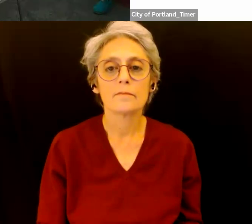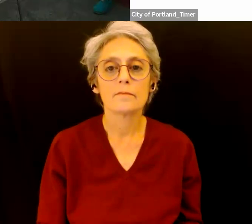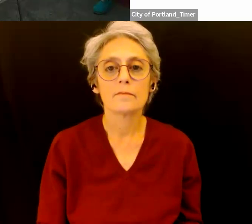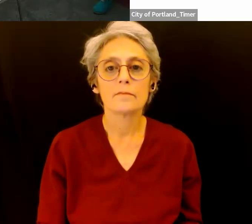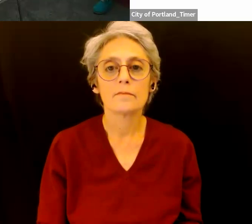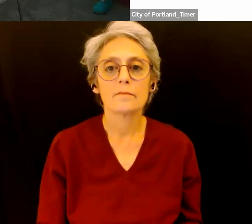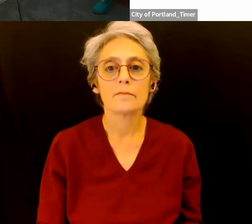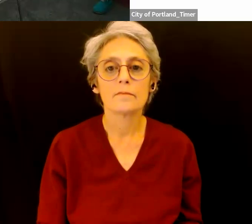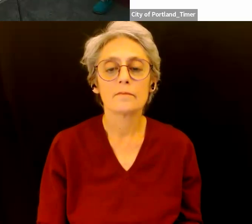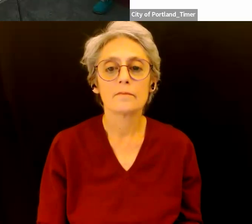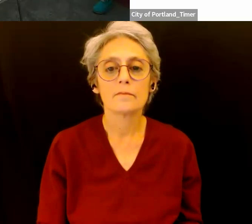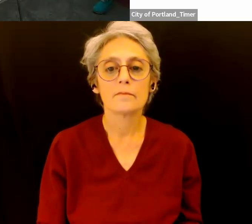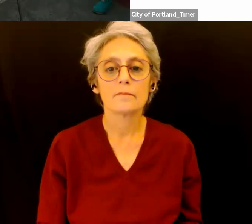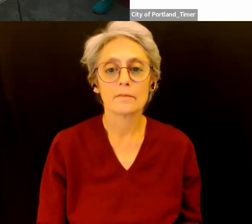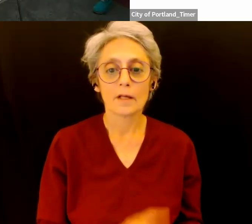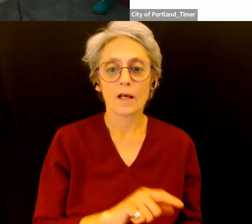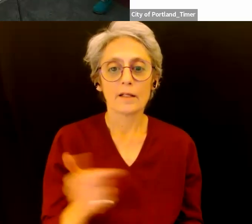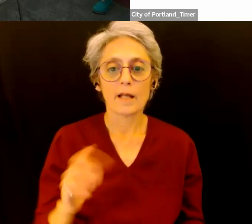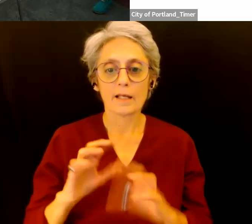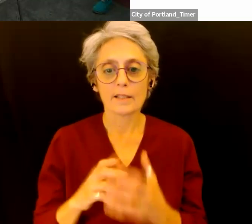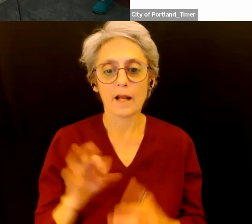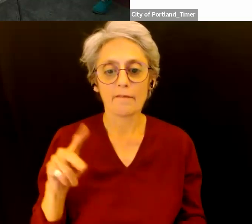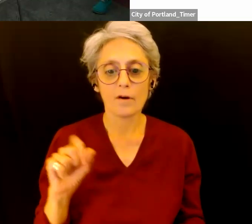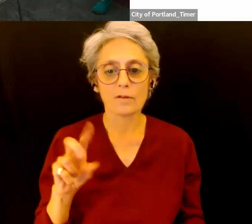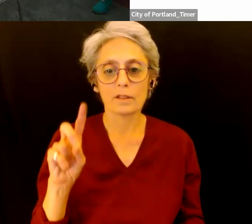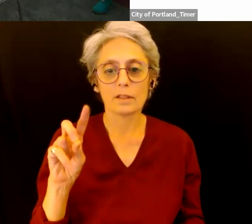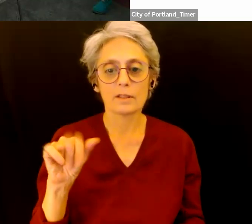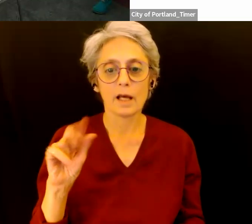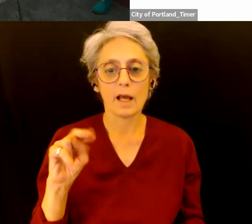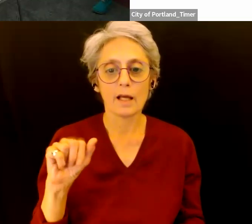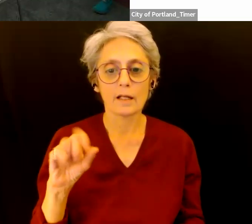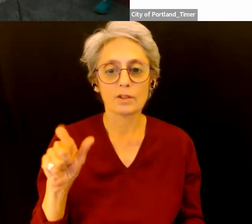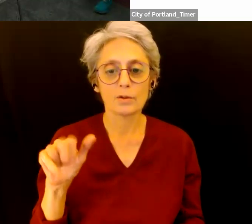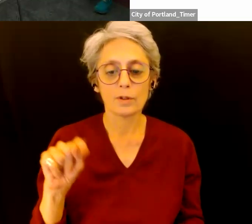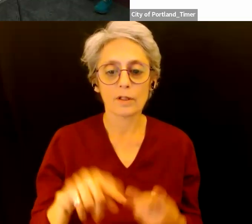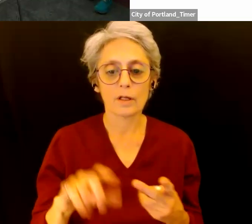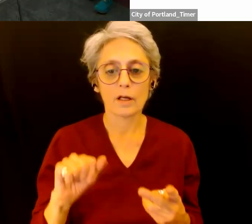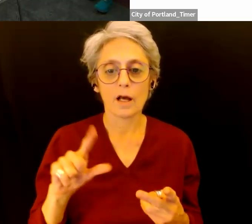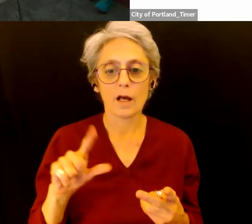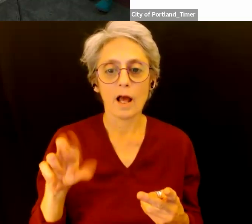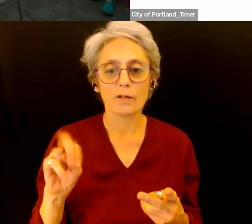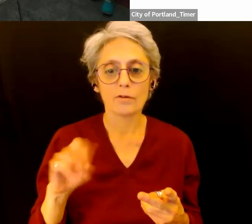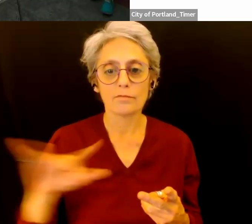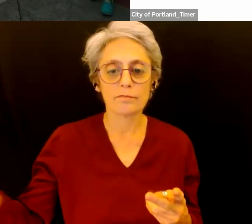Now we'll take our next set of folks. Diana Stewart. Alejandro Via Ruido Media.